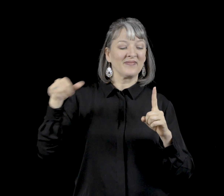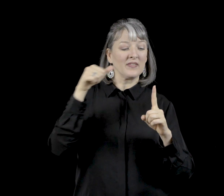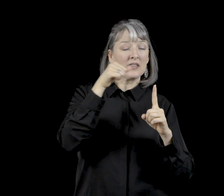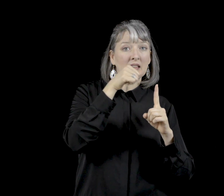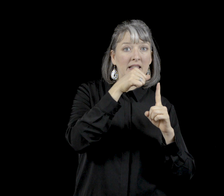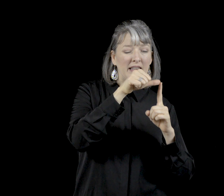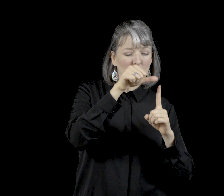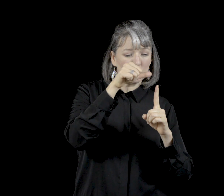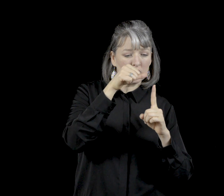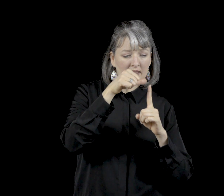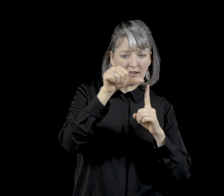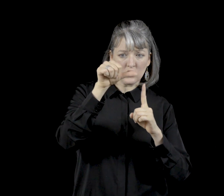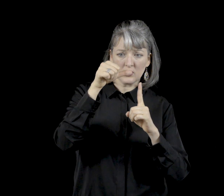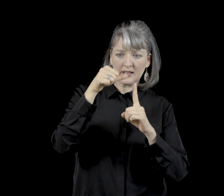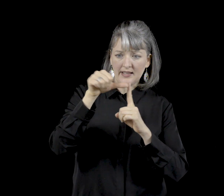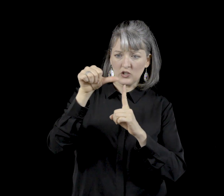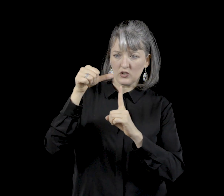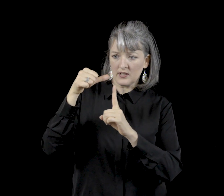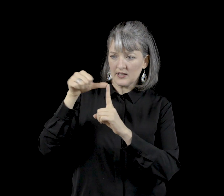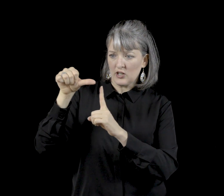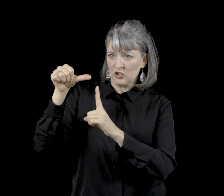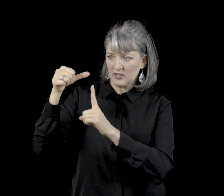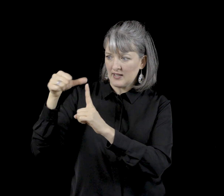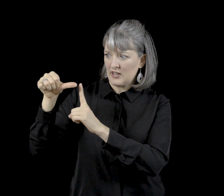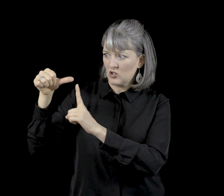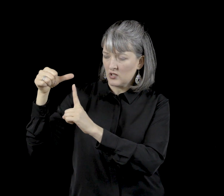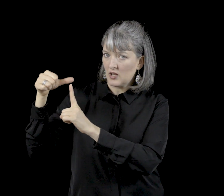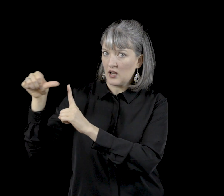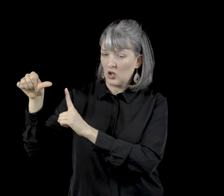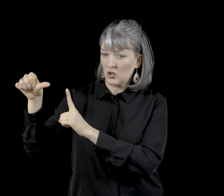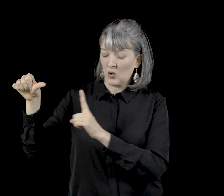LETTERS+++++